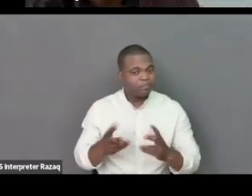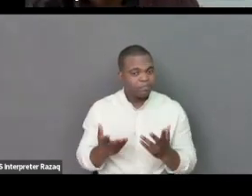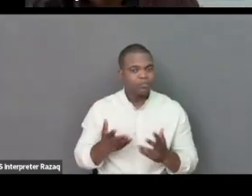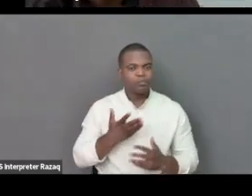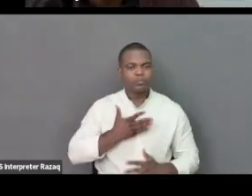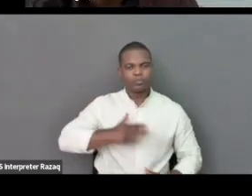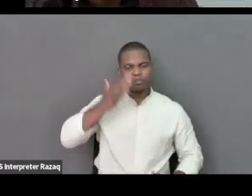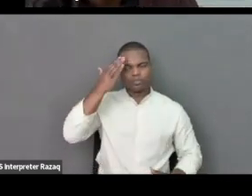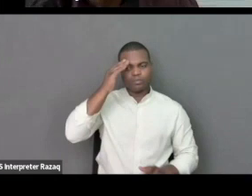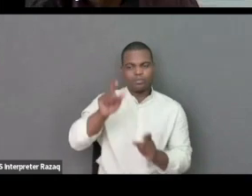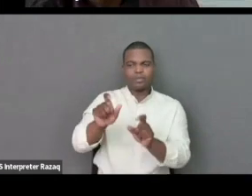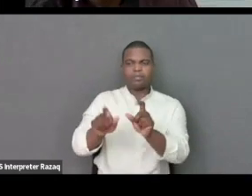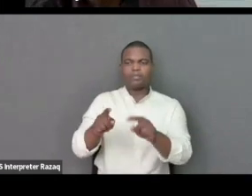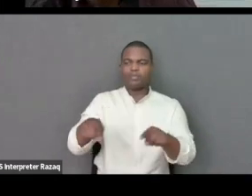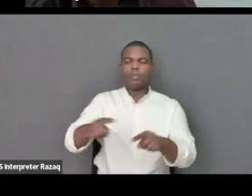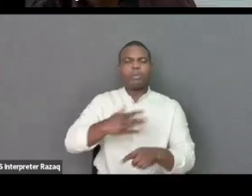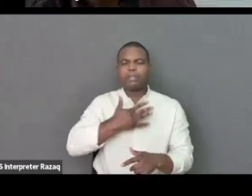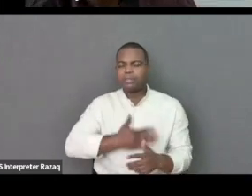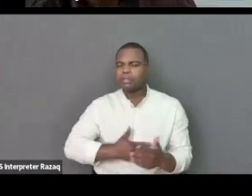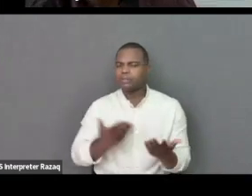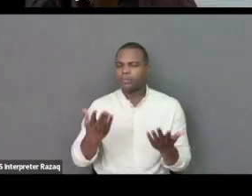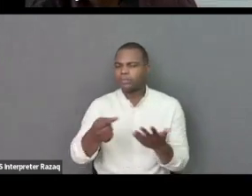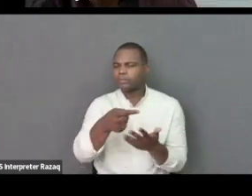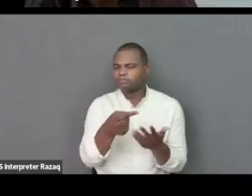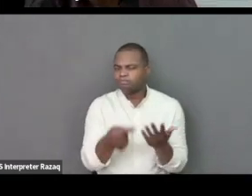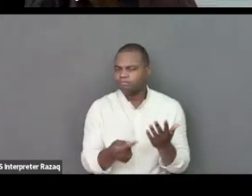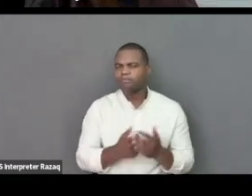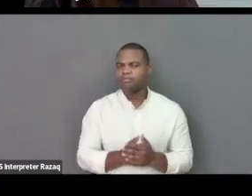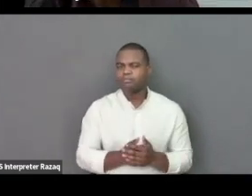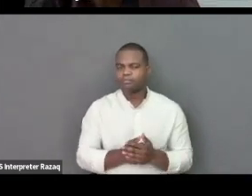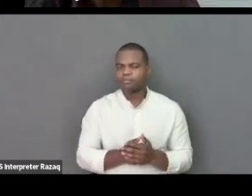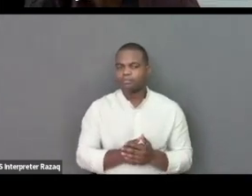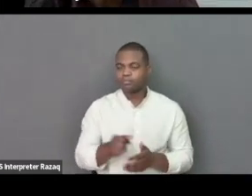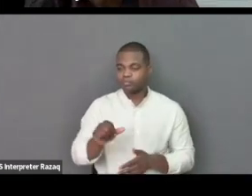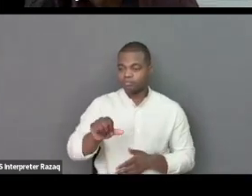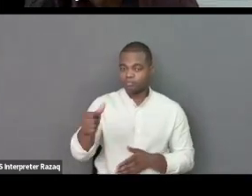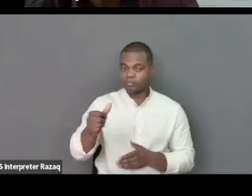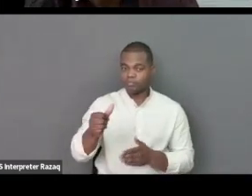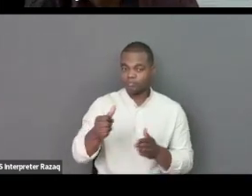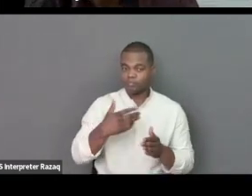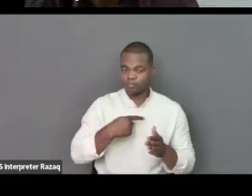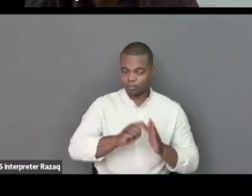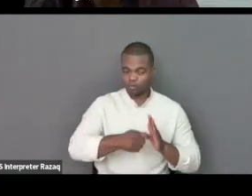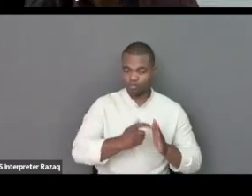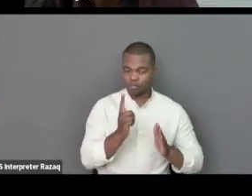disseminated questionnaires to learn about